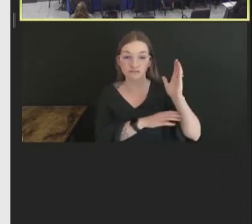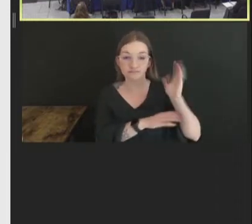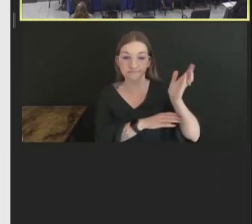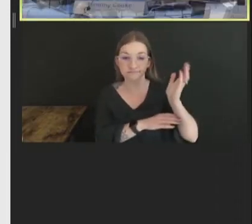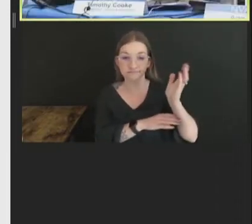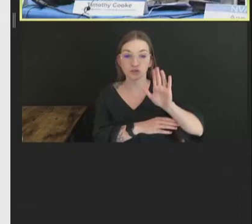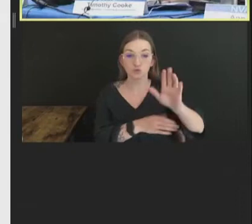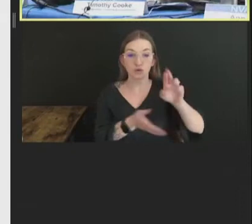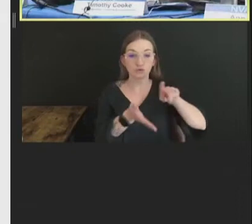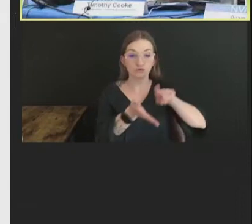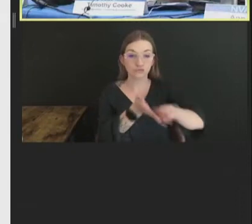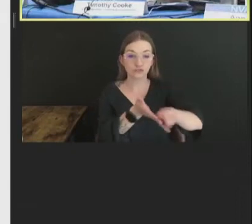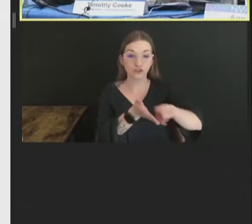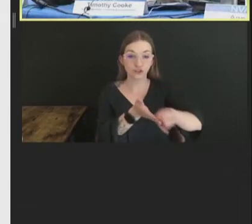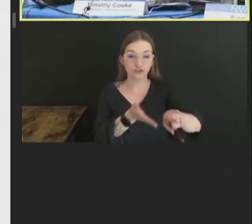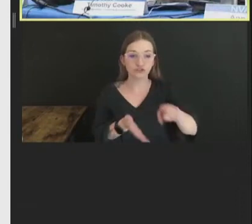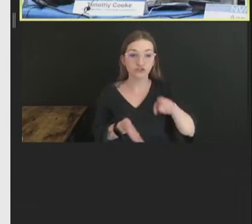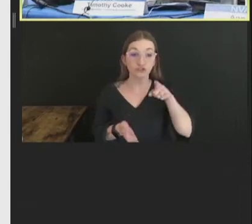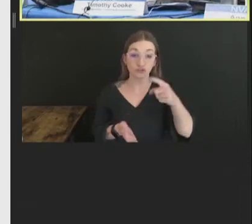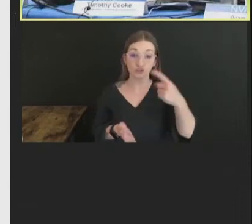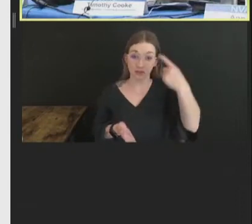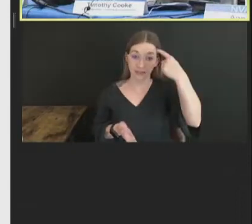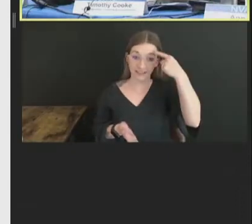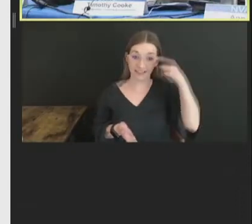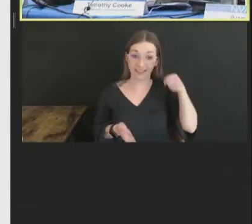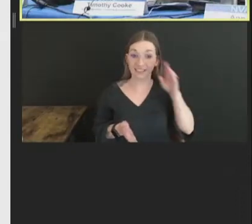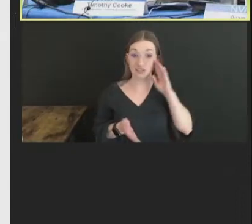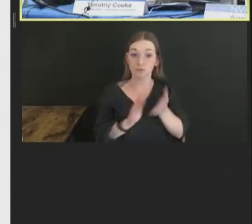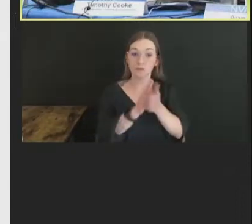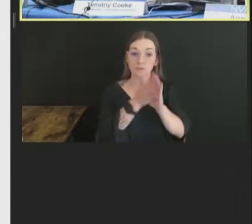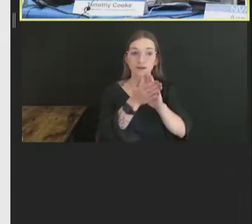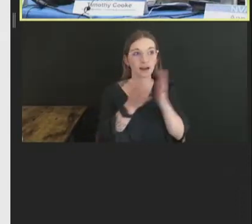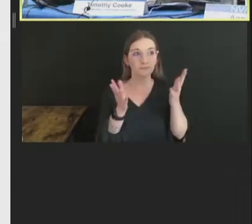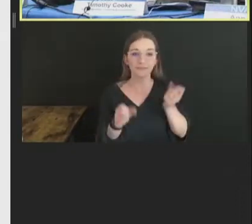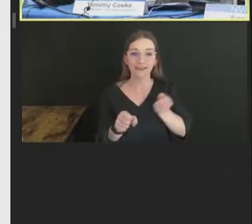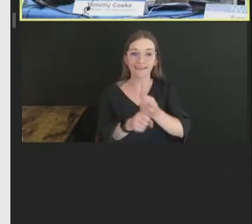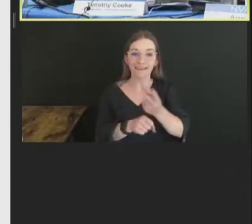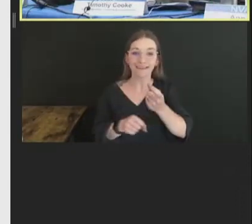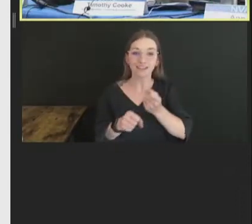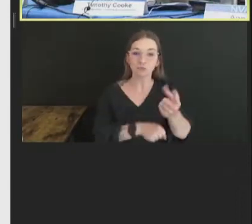do you think this going to head toward an annual kind of vaccination with, you know,